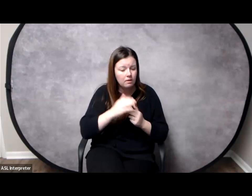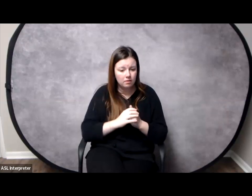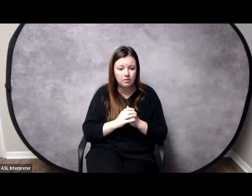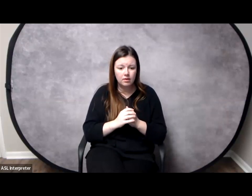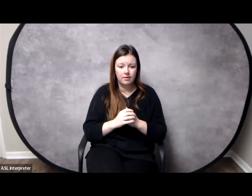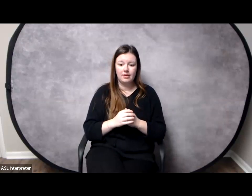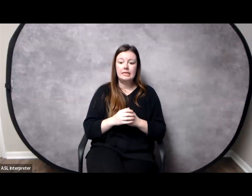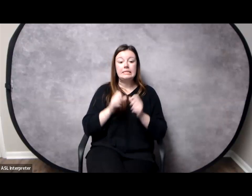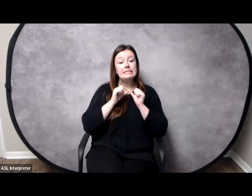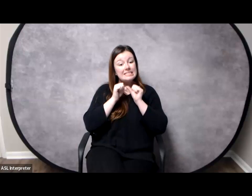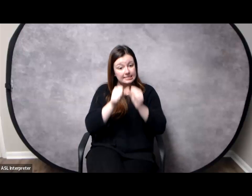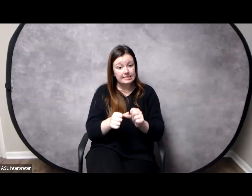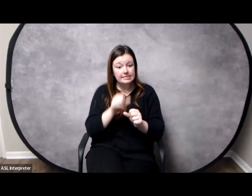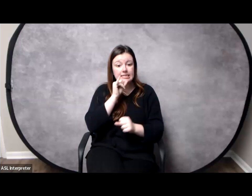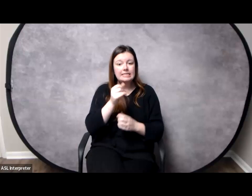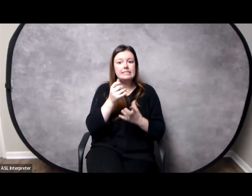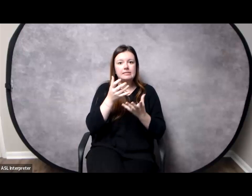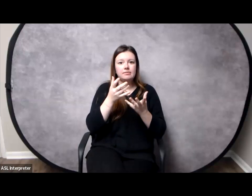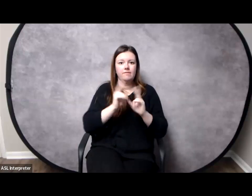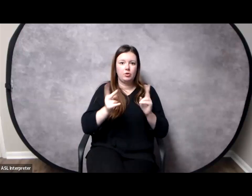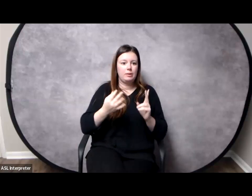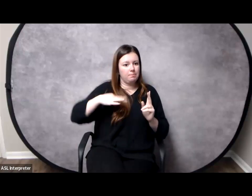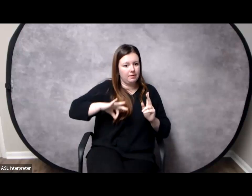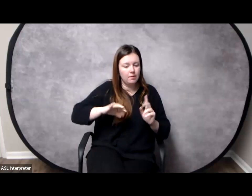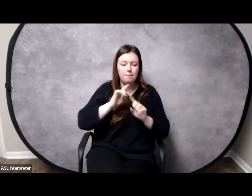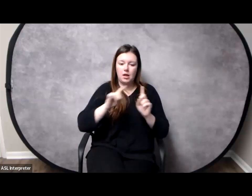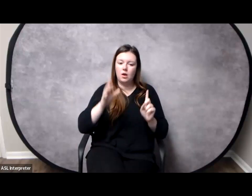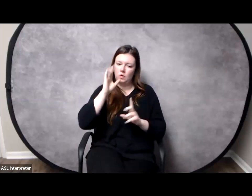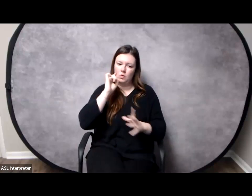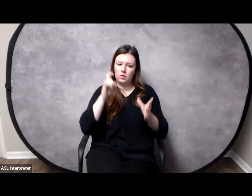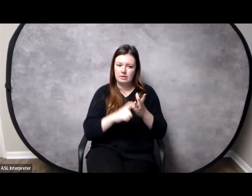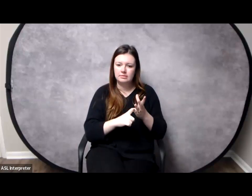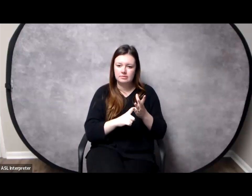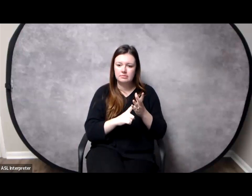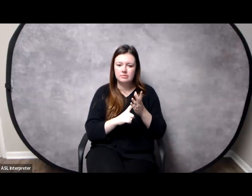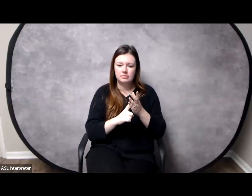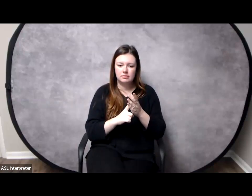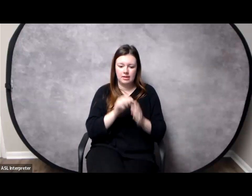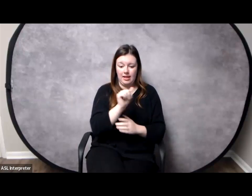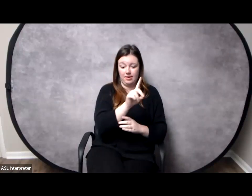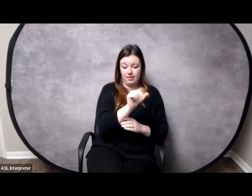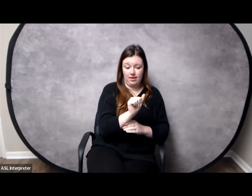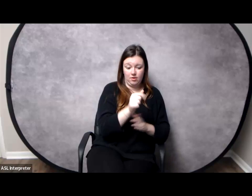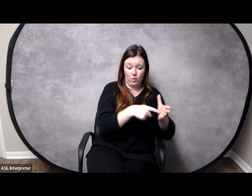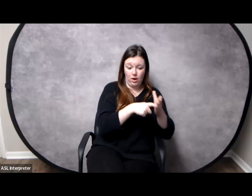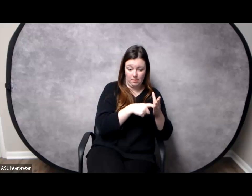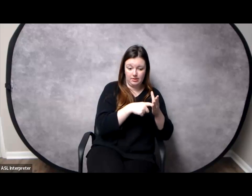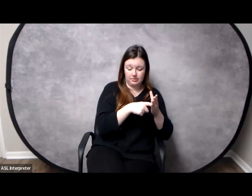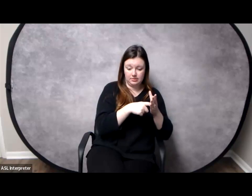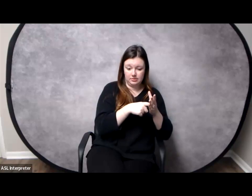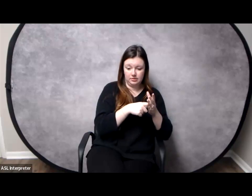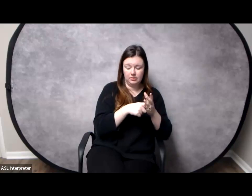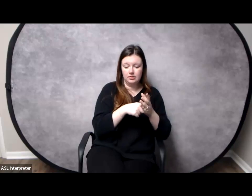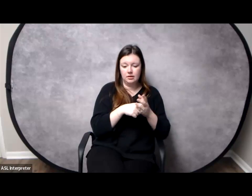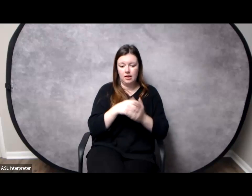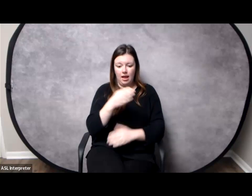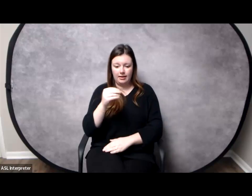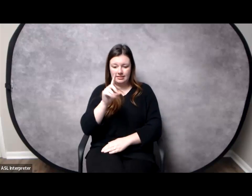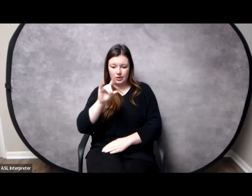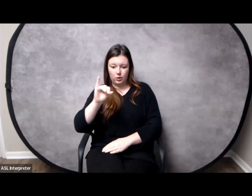But you'll notice in some of the small deviations from the ADA requirements and the DOJ's ADA